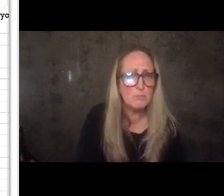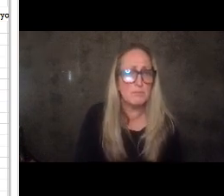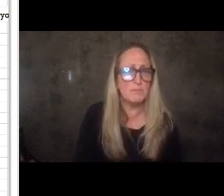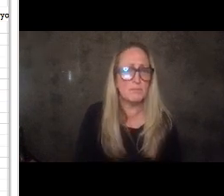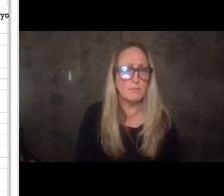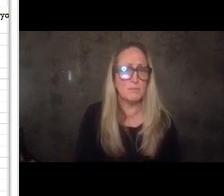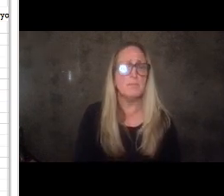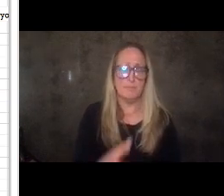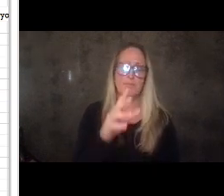There we go page layout.